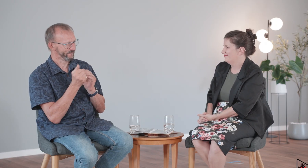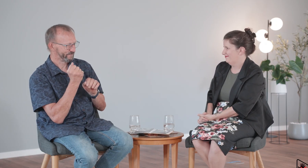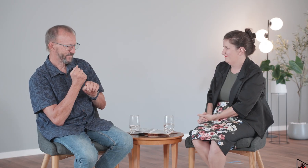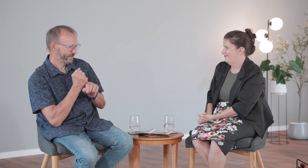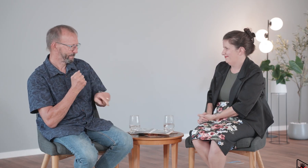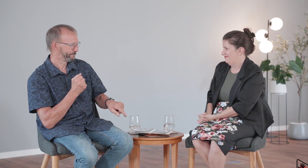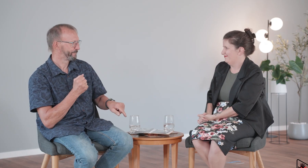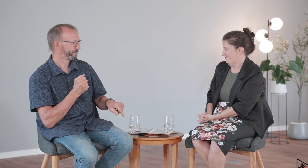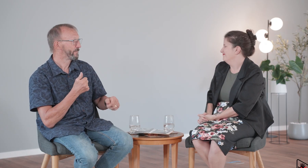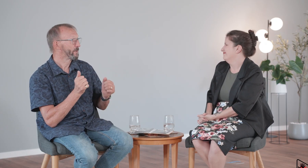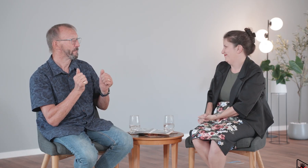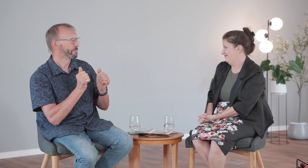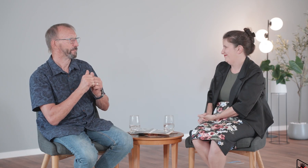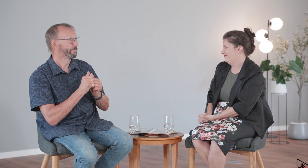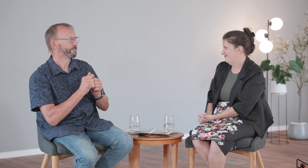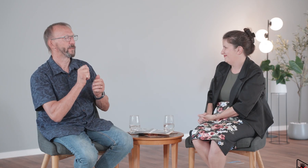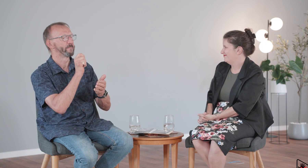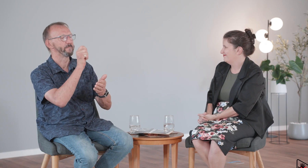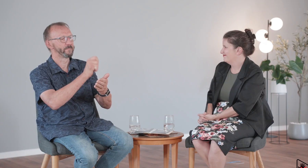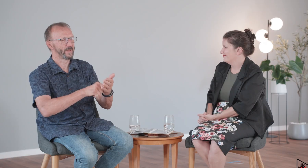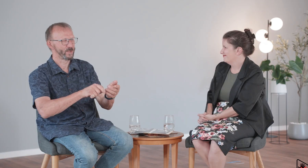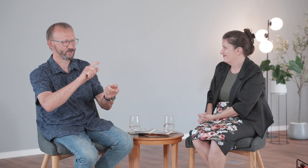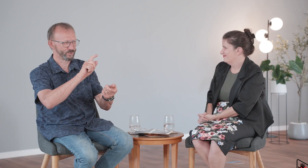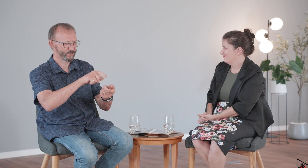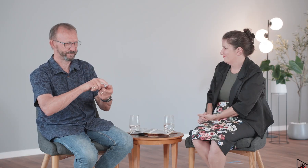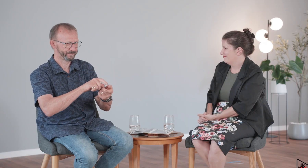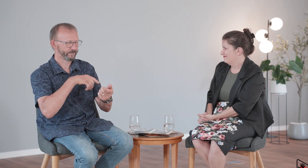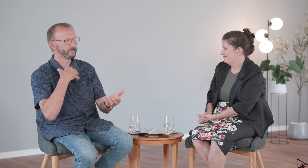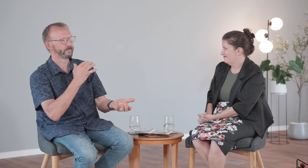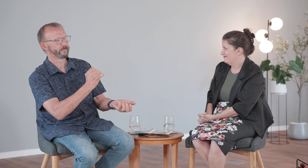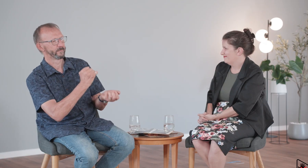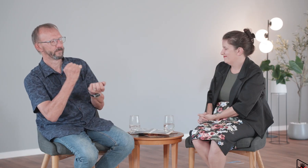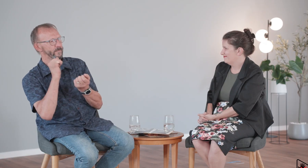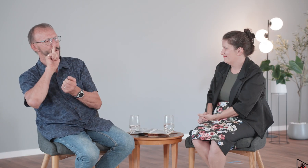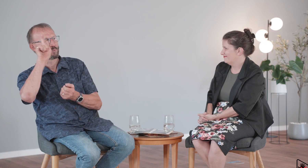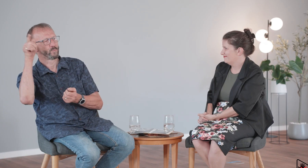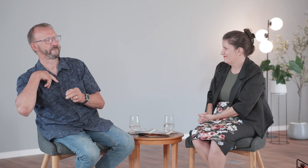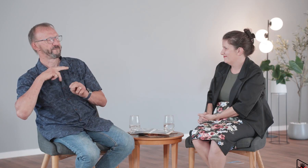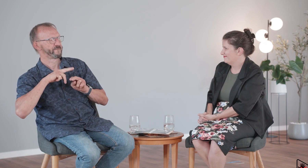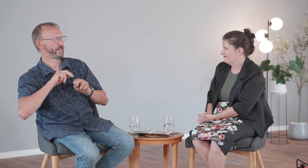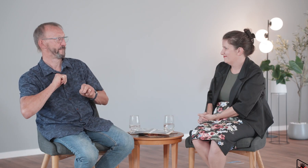but this friend knew I was pretty good at doing up boats. And so we bought this cheap boat and took